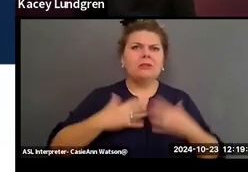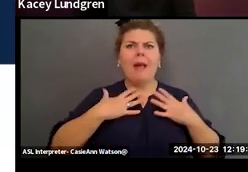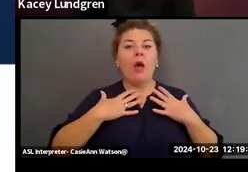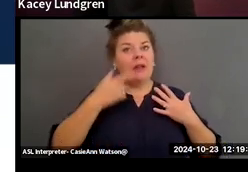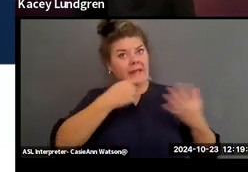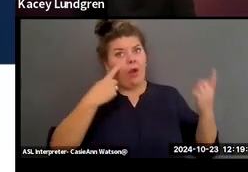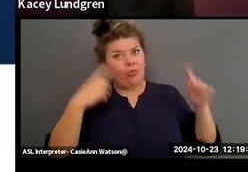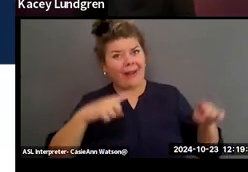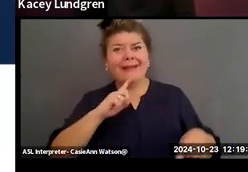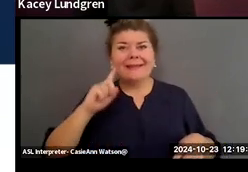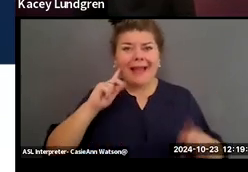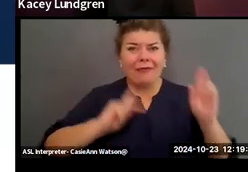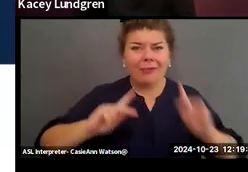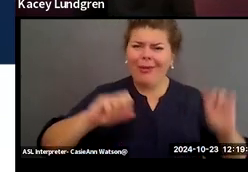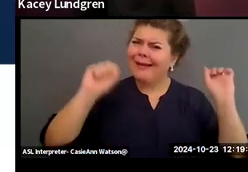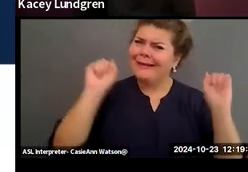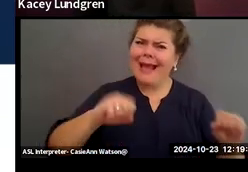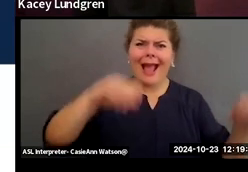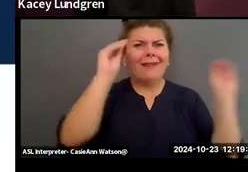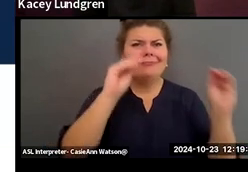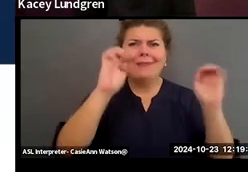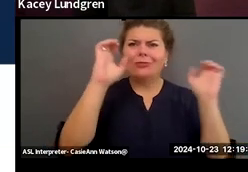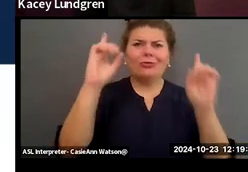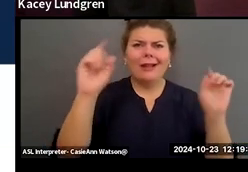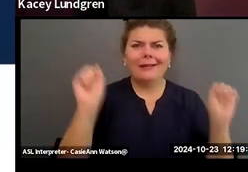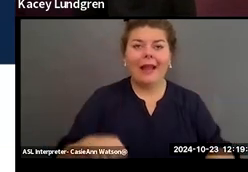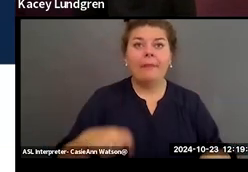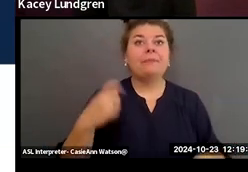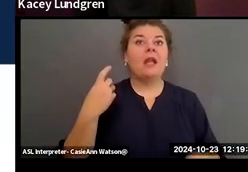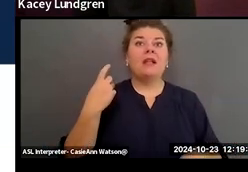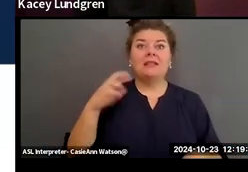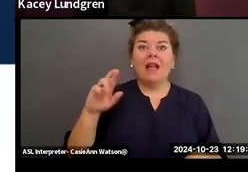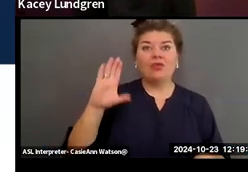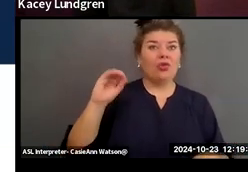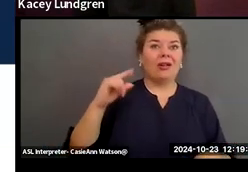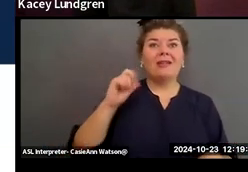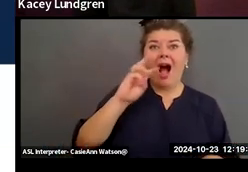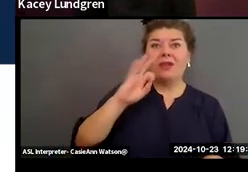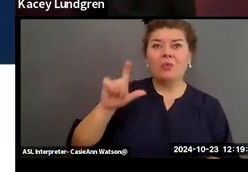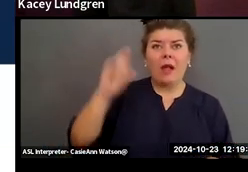that deaf people could be educated. Dr. Cogswell had heard there were schools for the deaf in Europe,